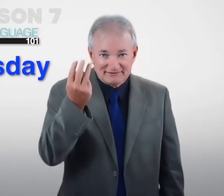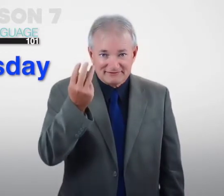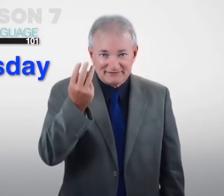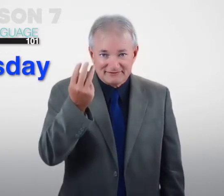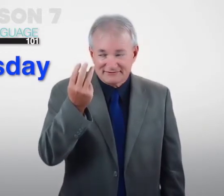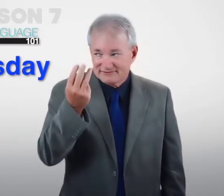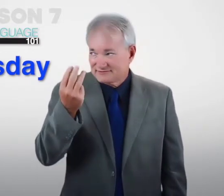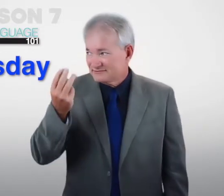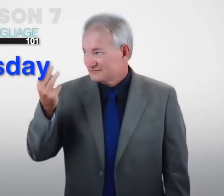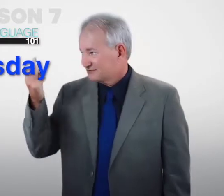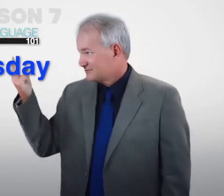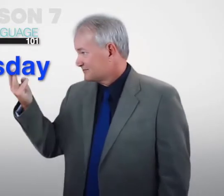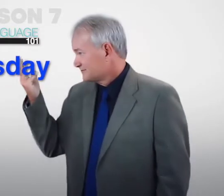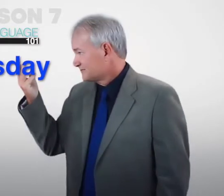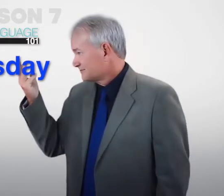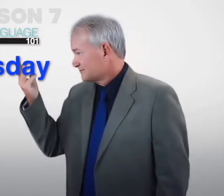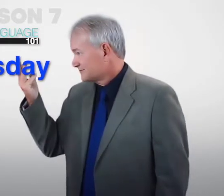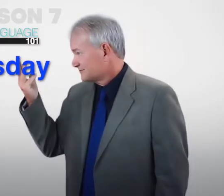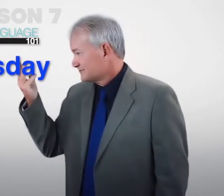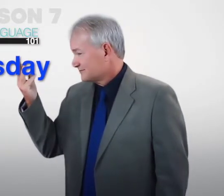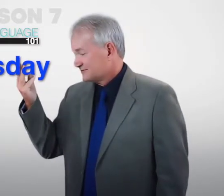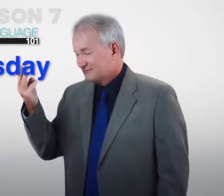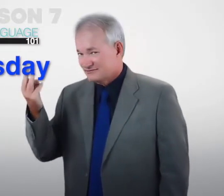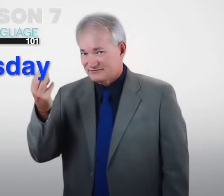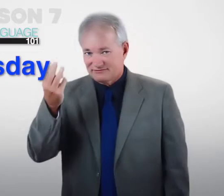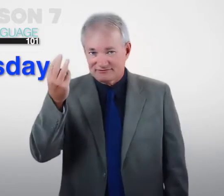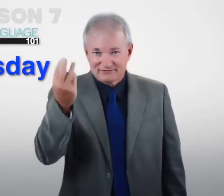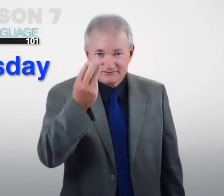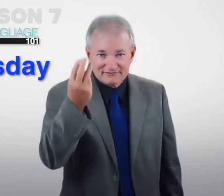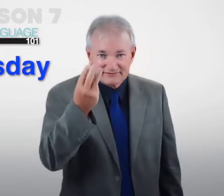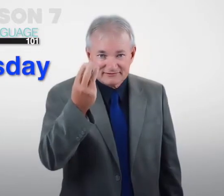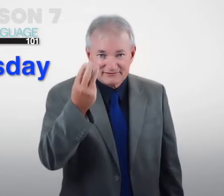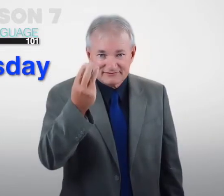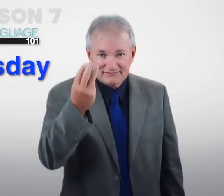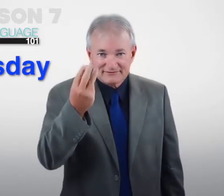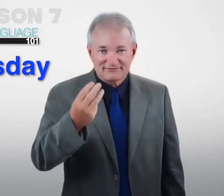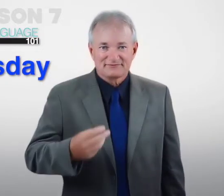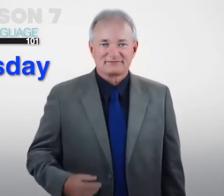Wednesday.